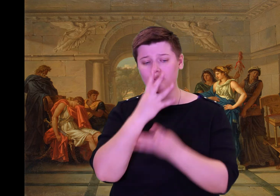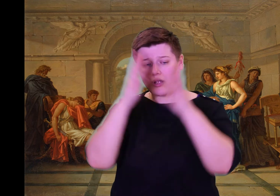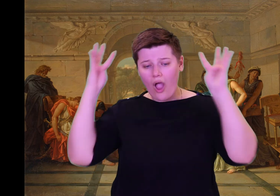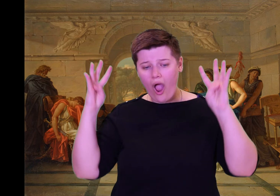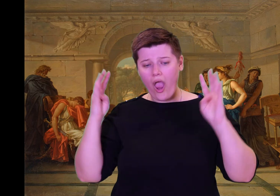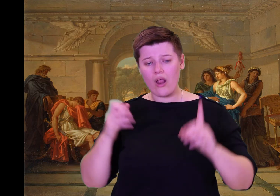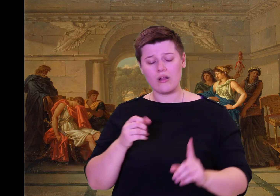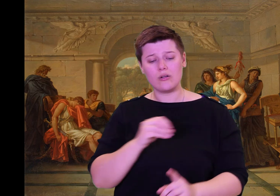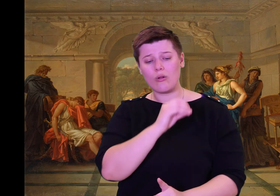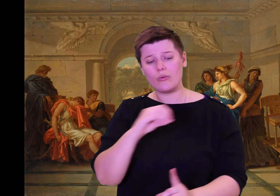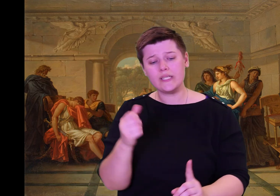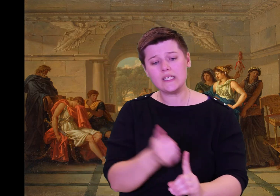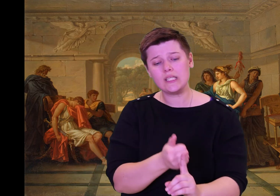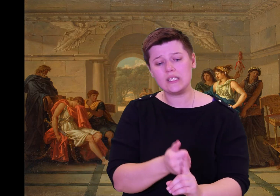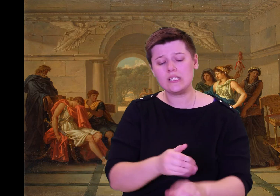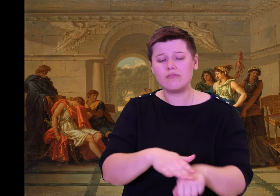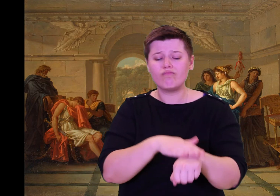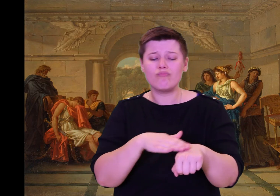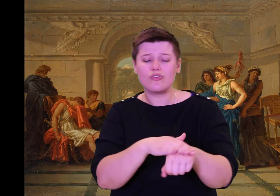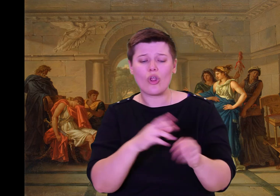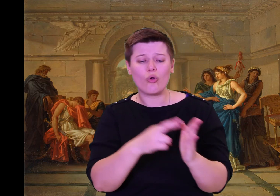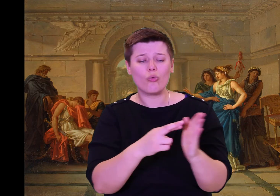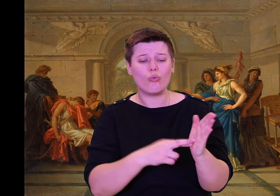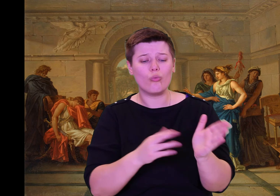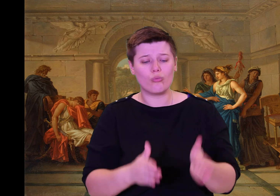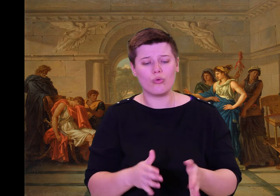Did you not plan all this yourself, so